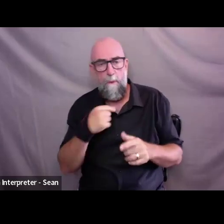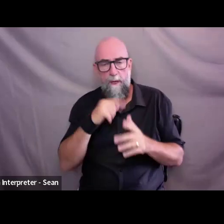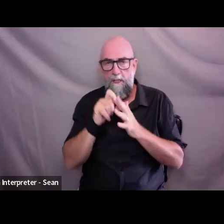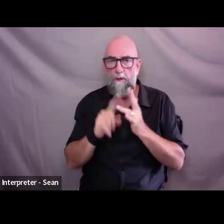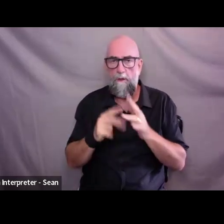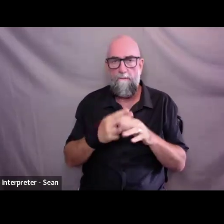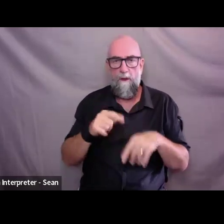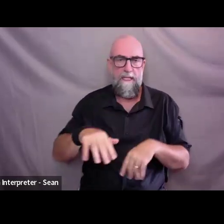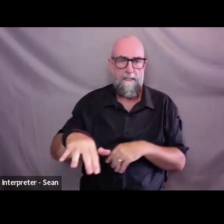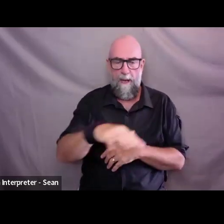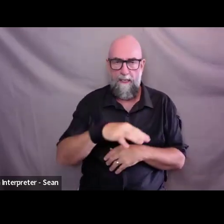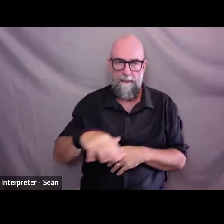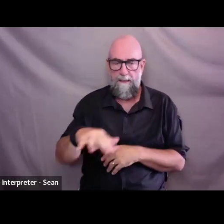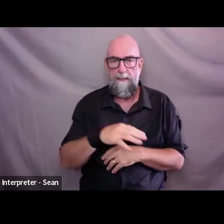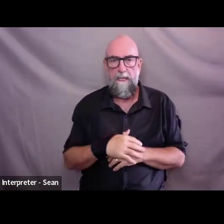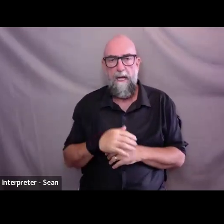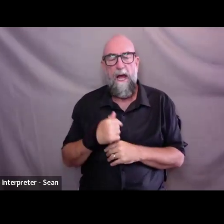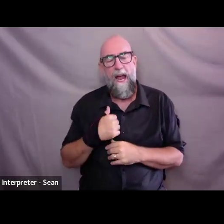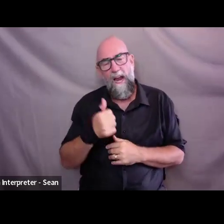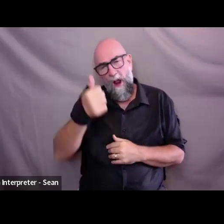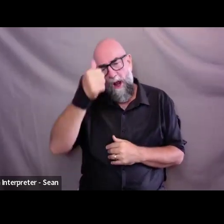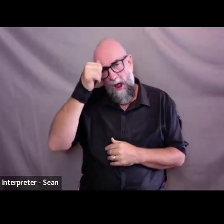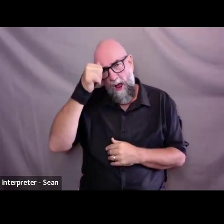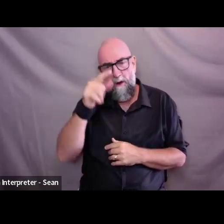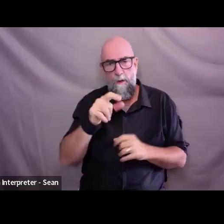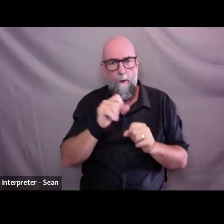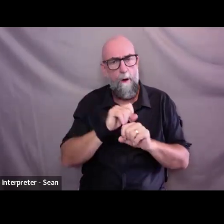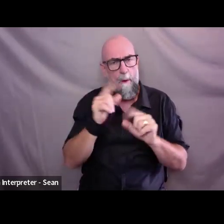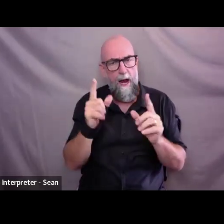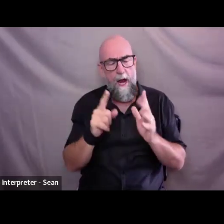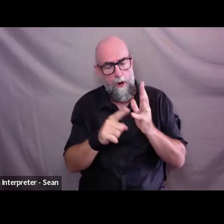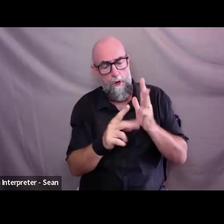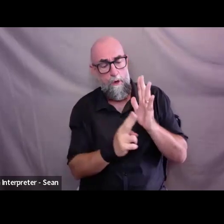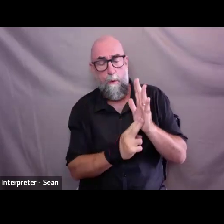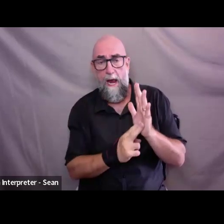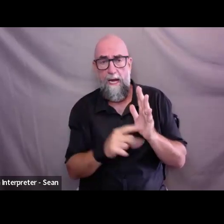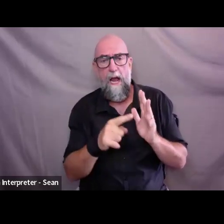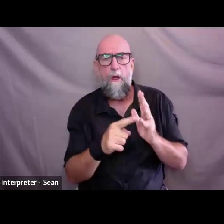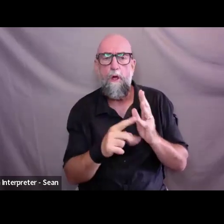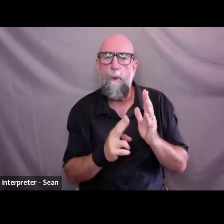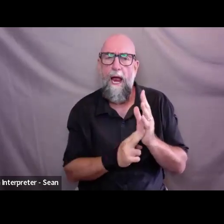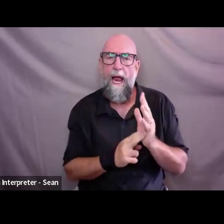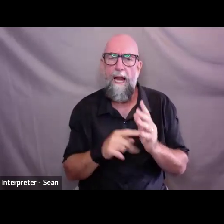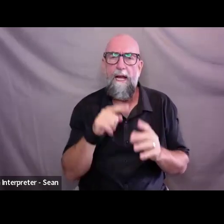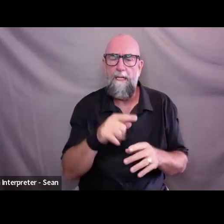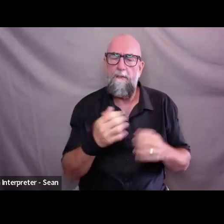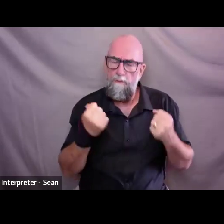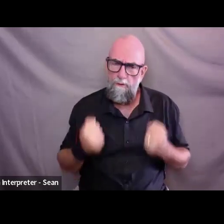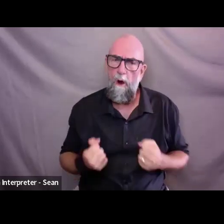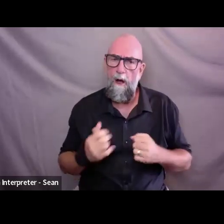with, as I hope people are aware, the United Nations is one of the key international players in terms of gathering information